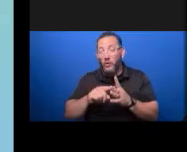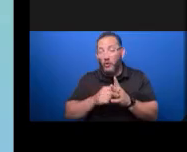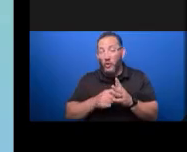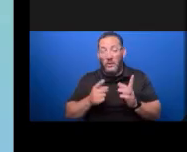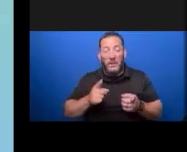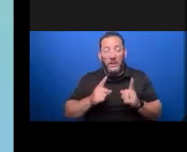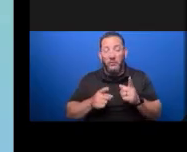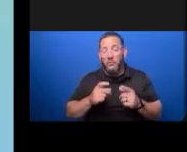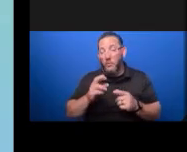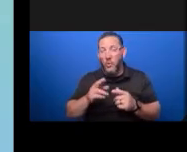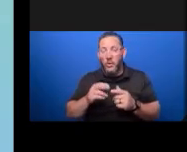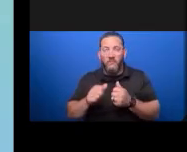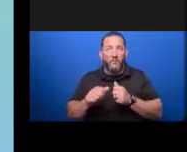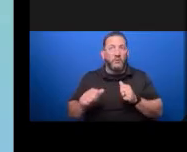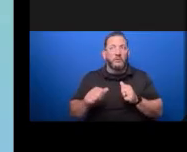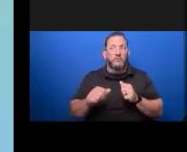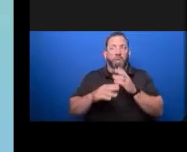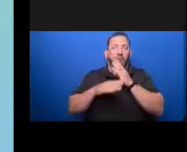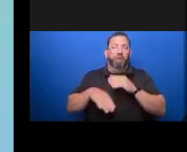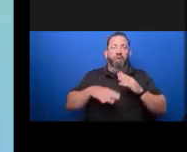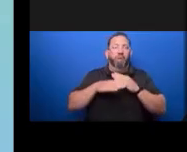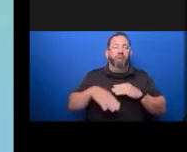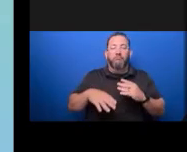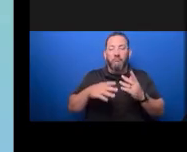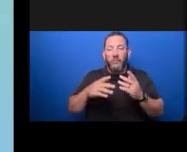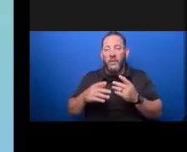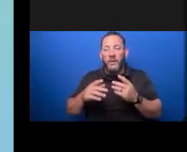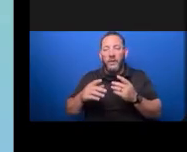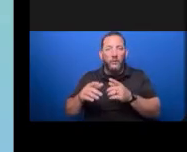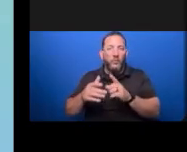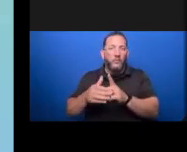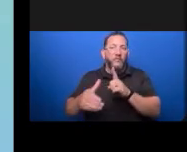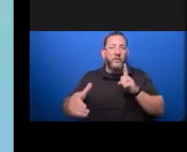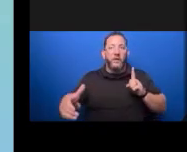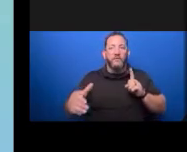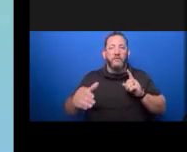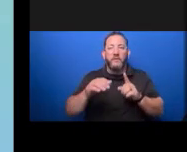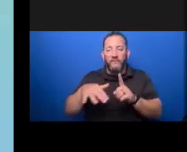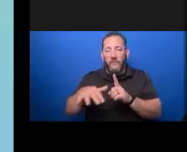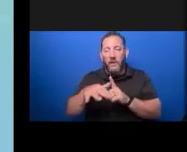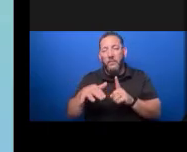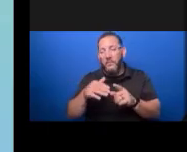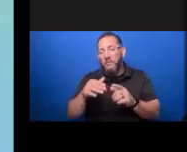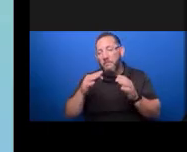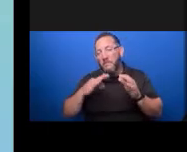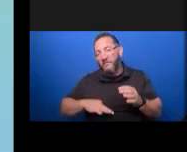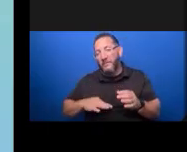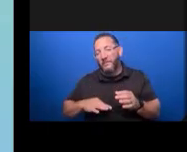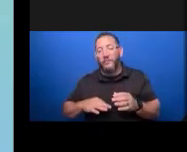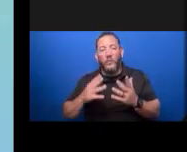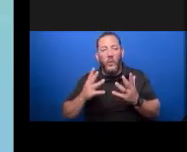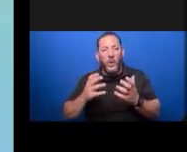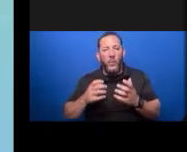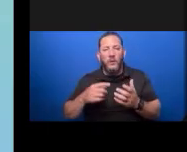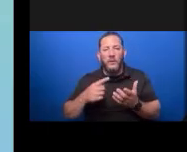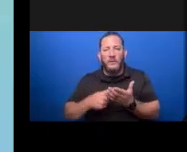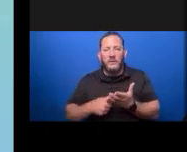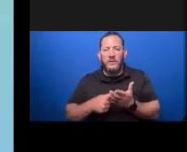behavior, and removing them from the environment is also beneficial. Okay, so I want to delve into my world, and my